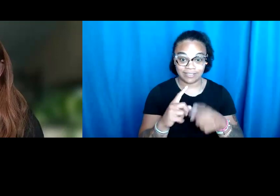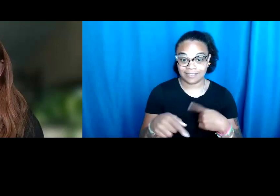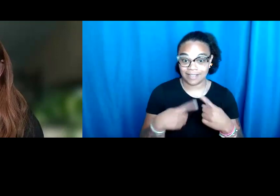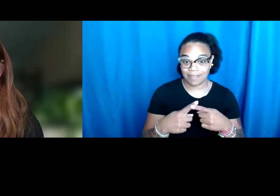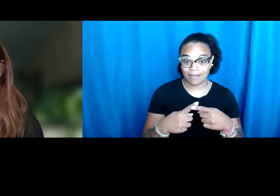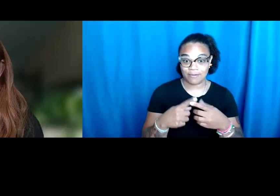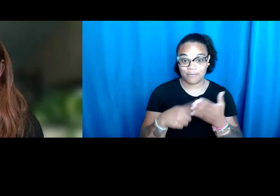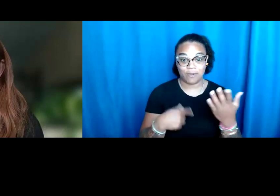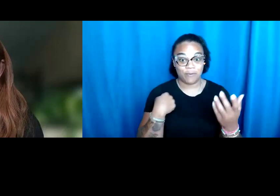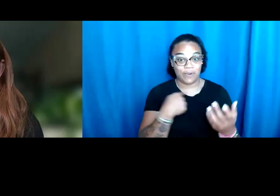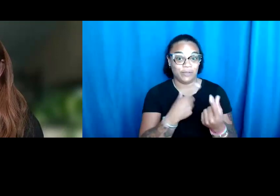we are doing and how we do it.